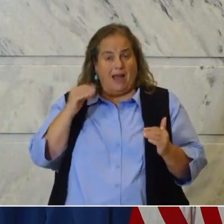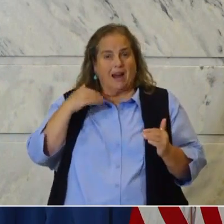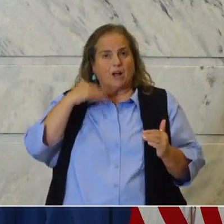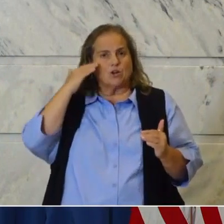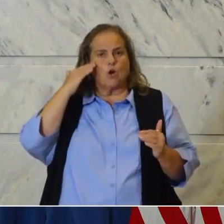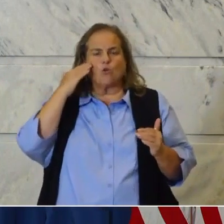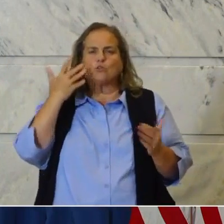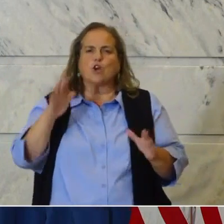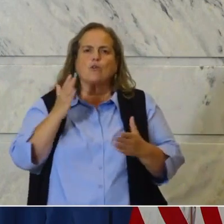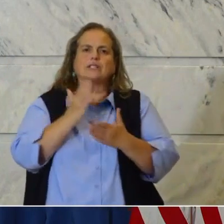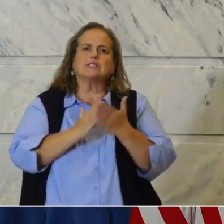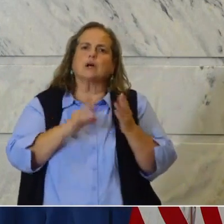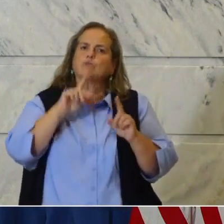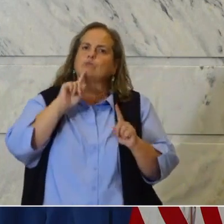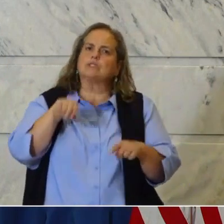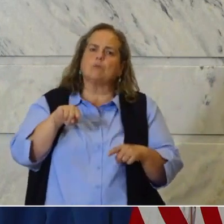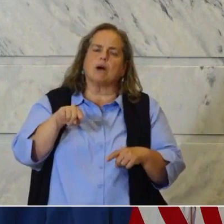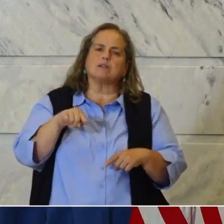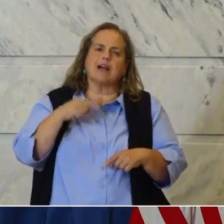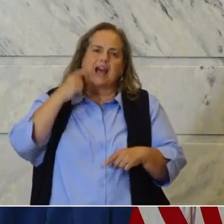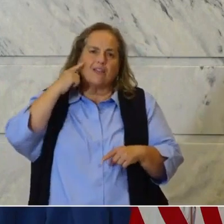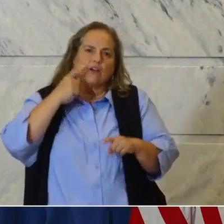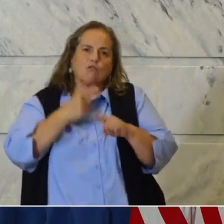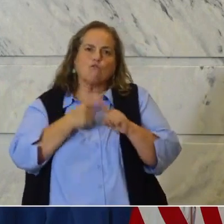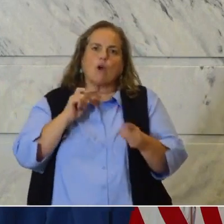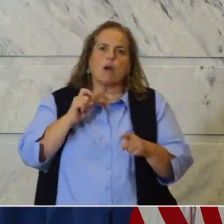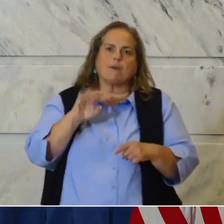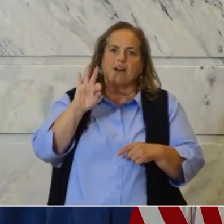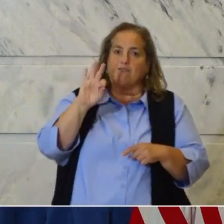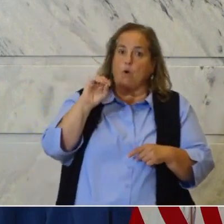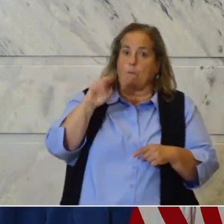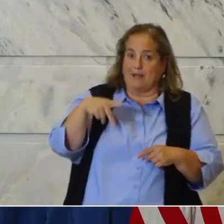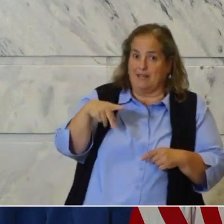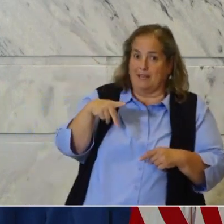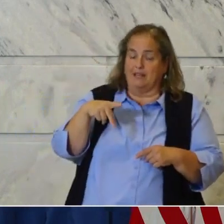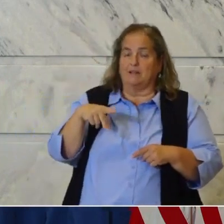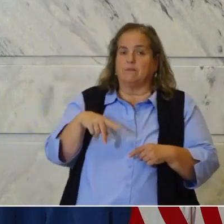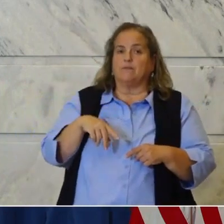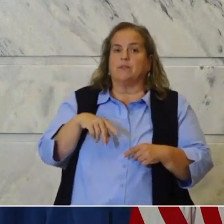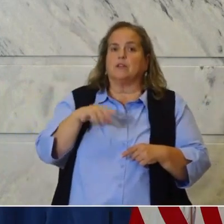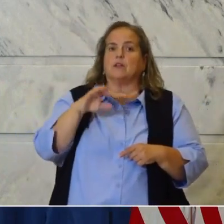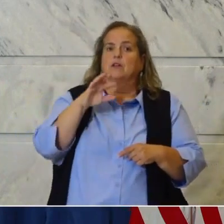been a response, I think, from from the f. O. P. is that is that groups can